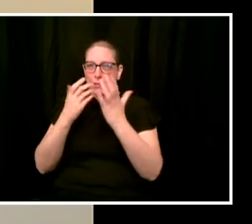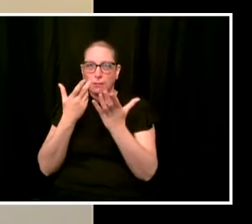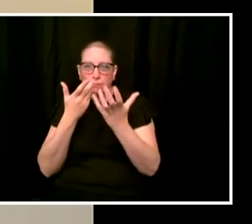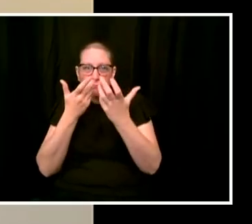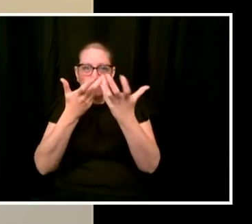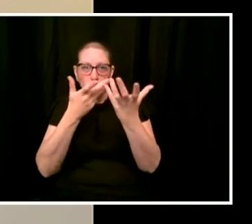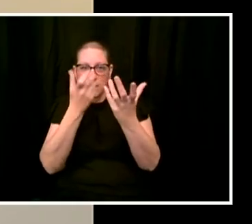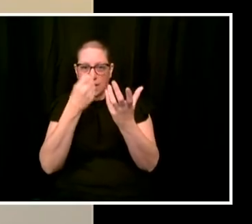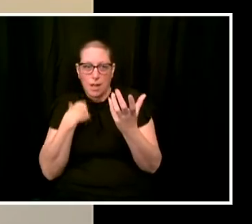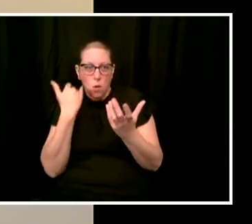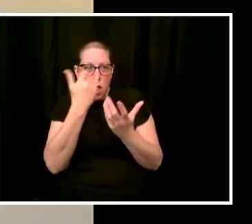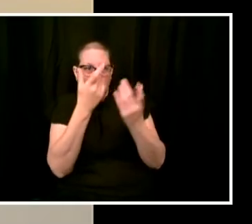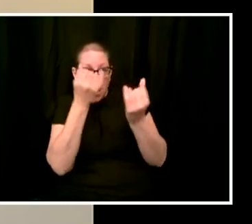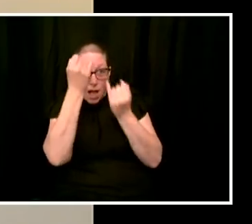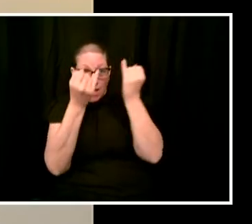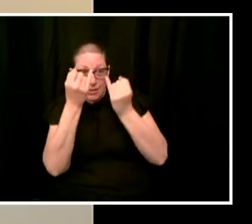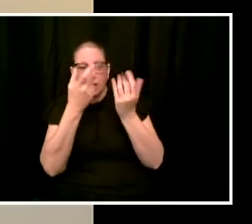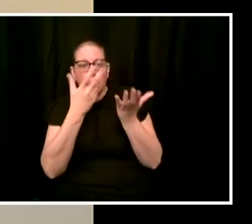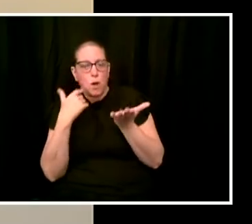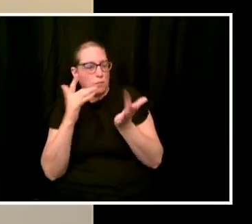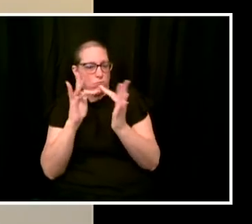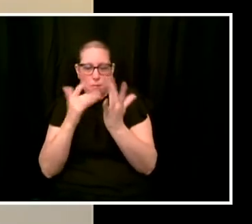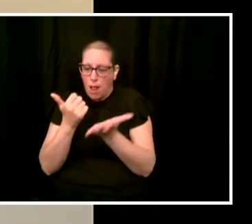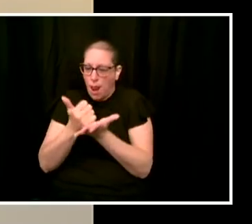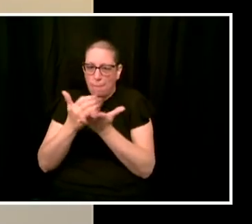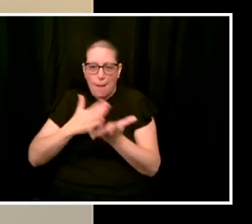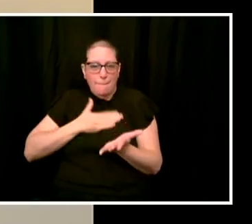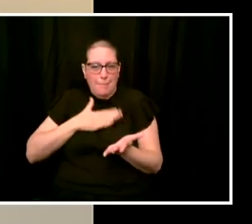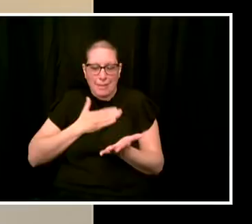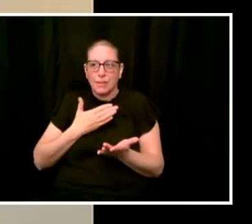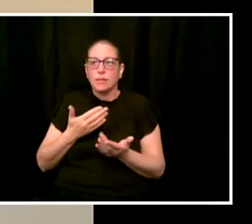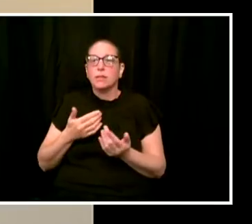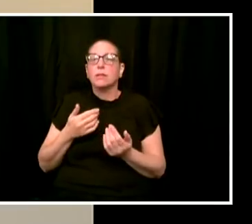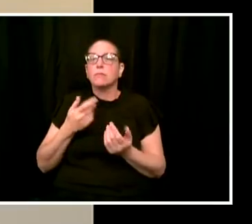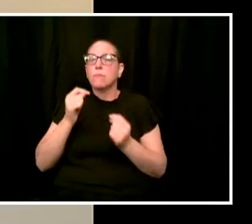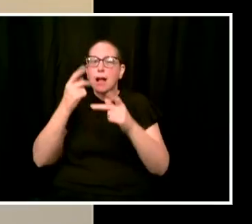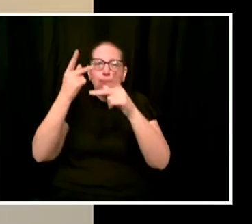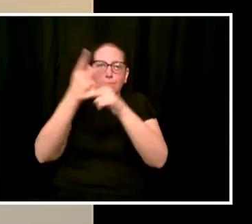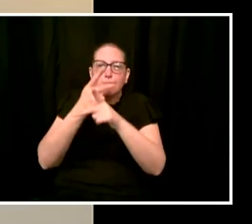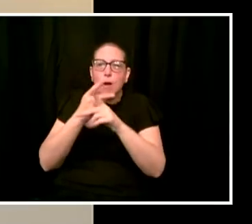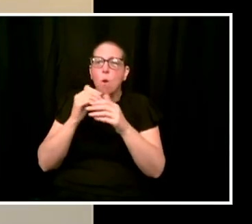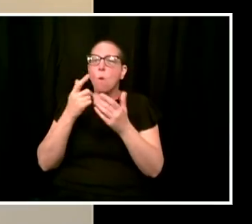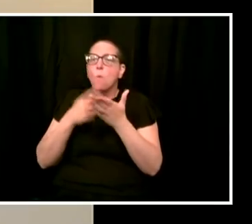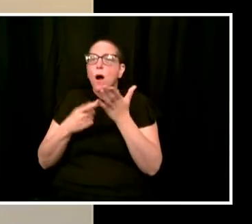YOU SAID EARLIER IS BY ENGAGING OUR SMALL BUSINESSES,